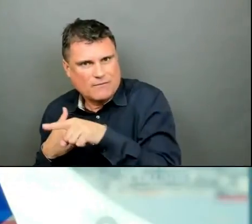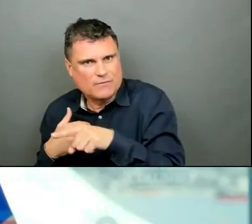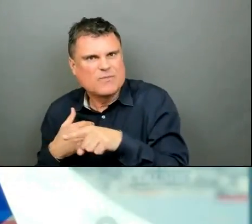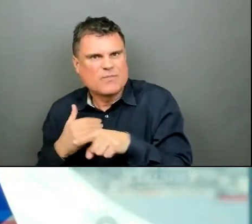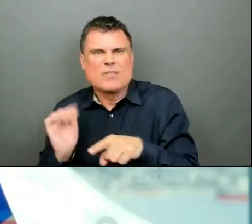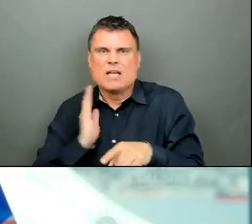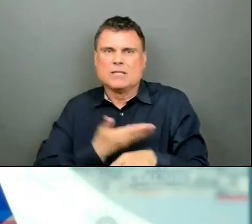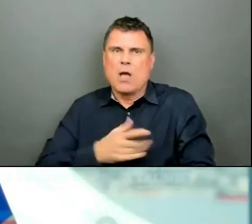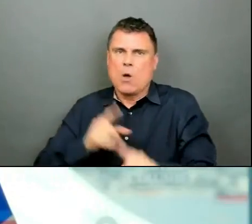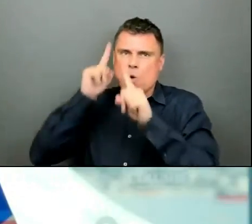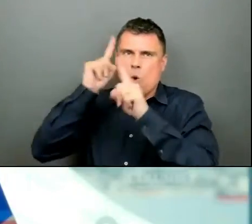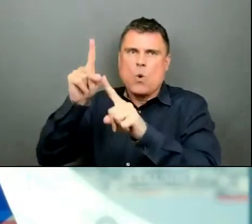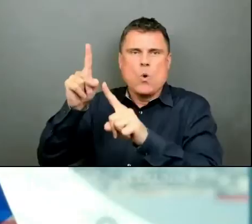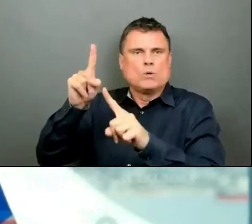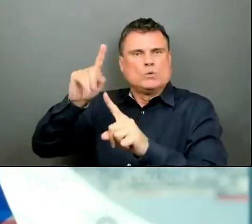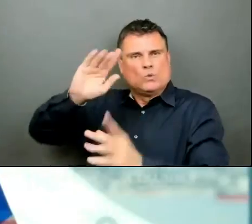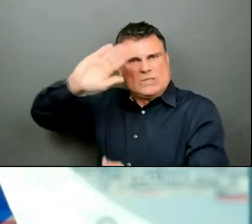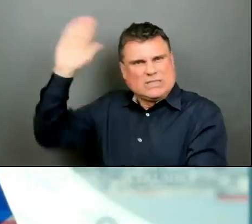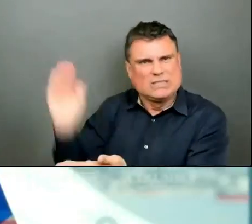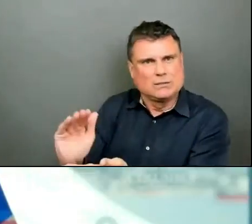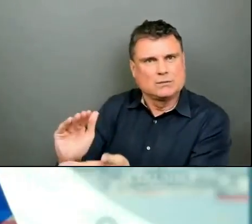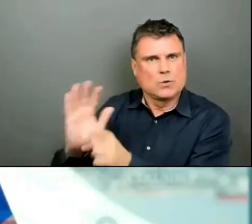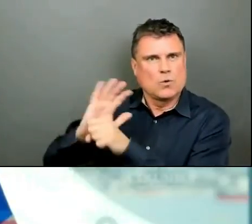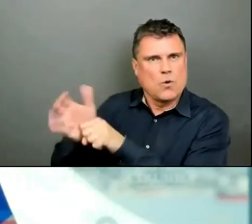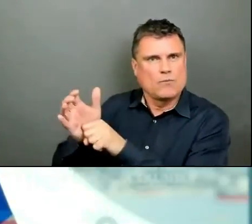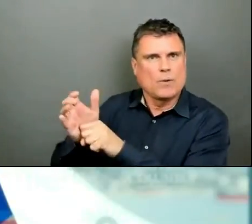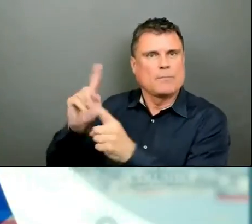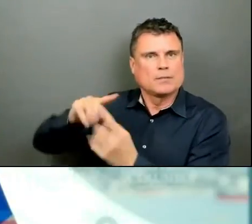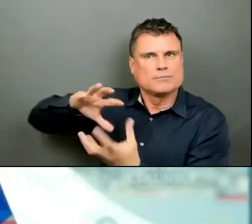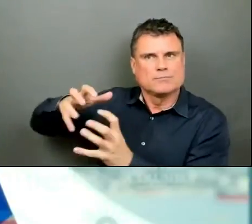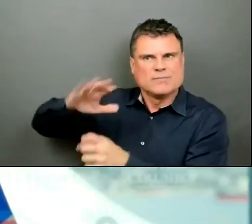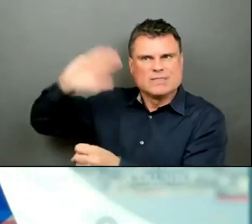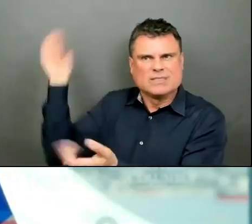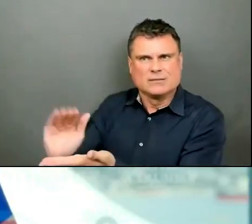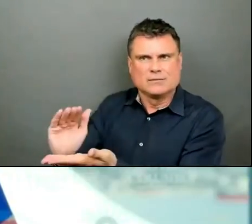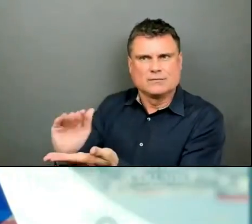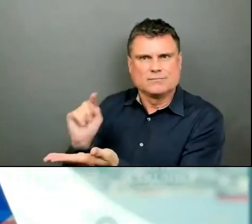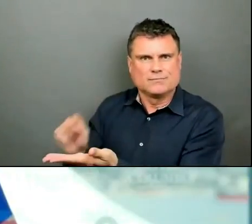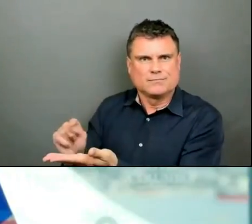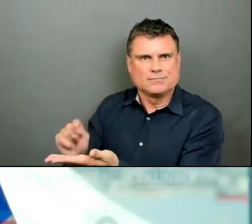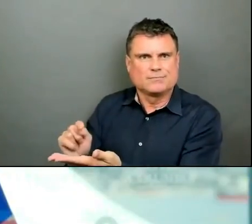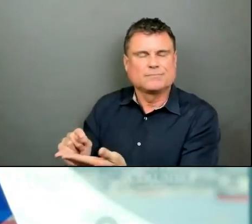everybody in BC safer.